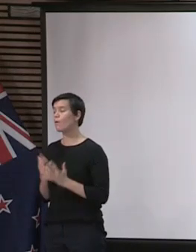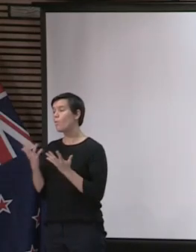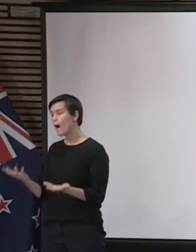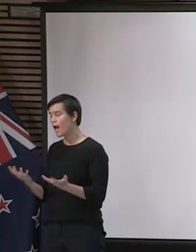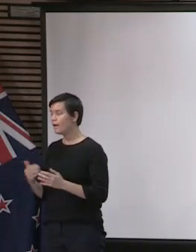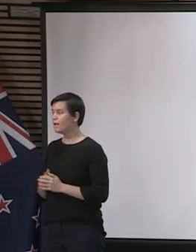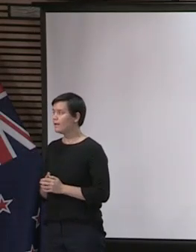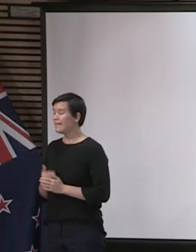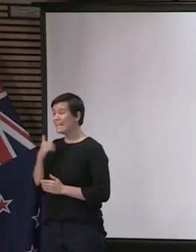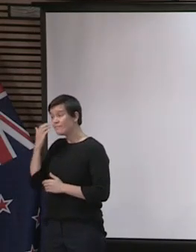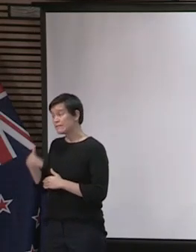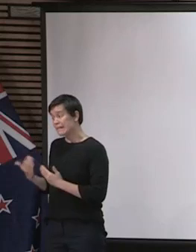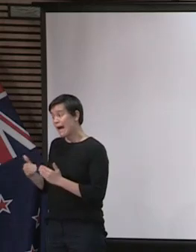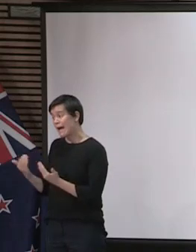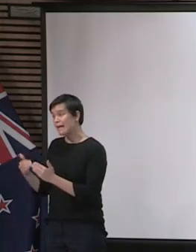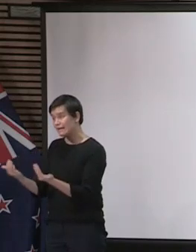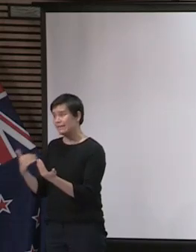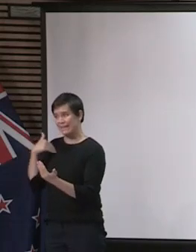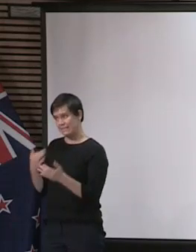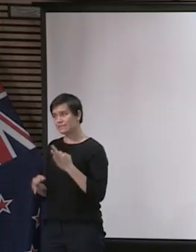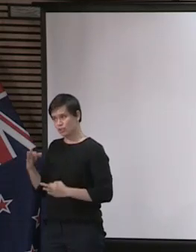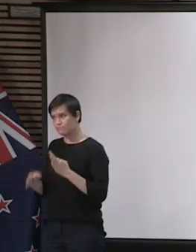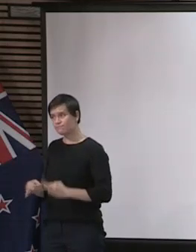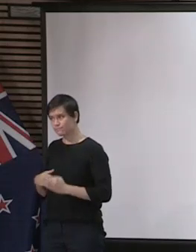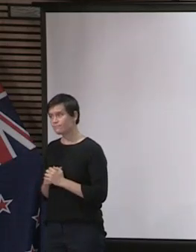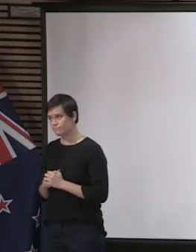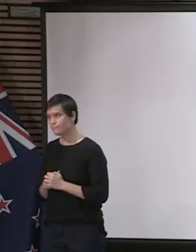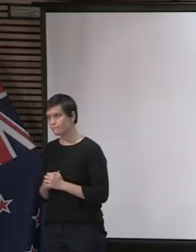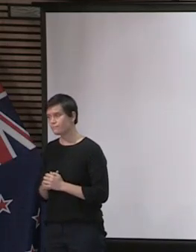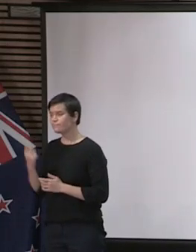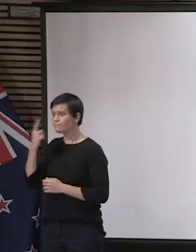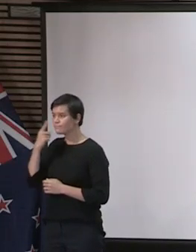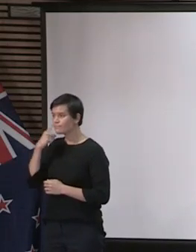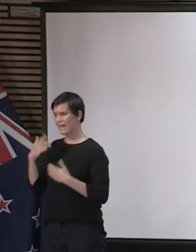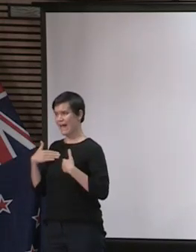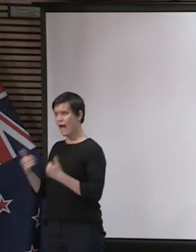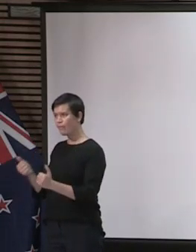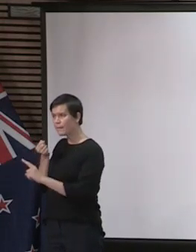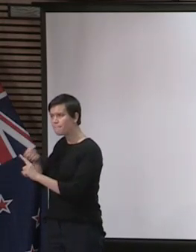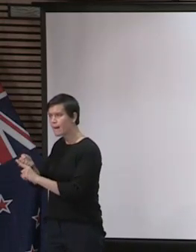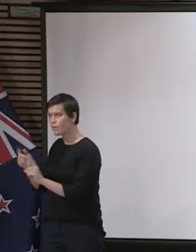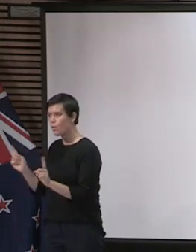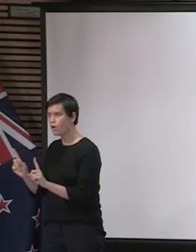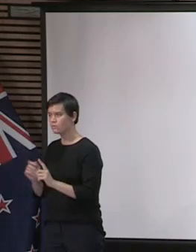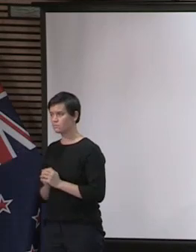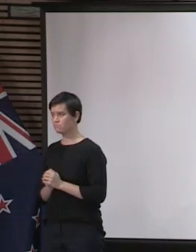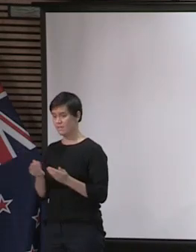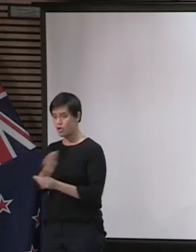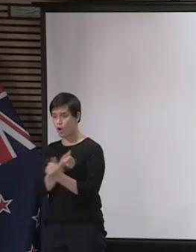Every point along the way we are having to of course make sure that we are looking at